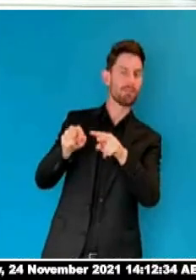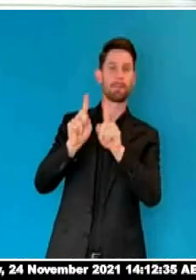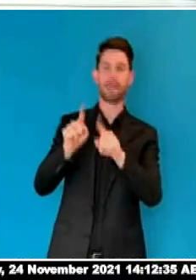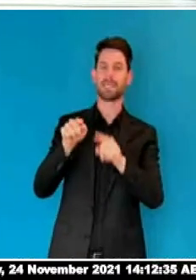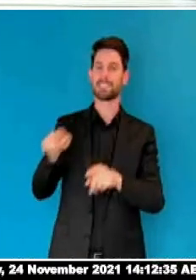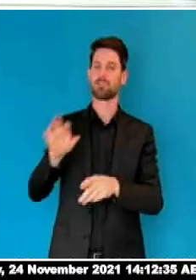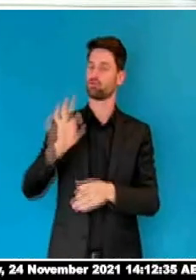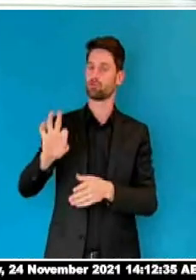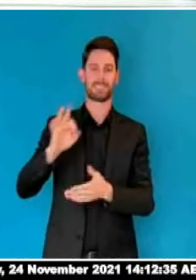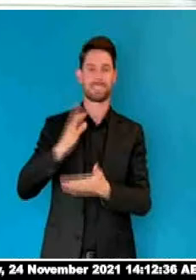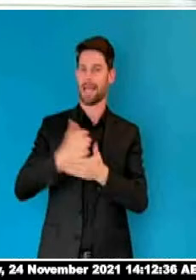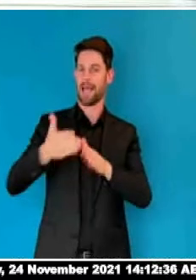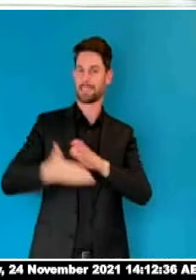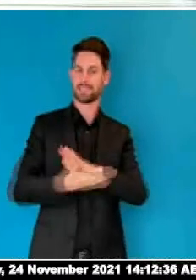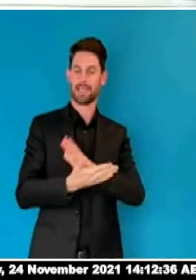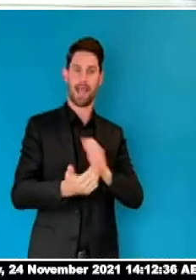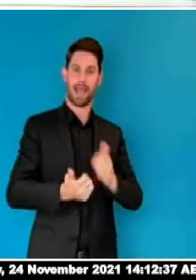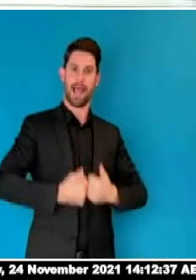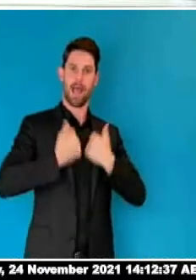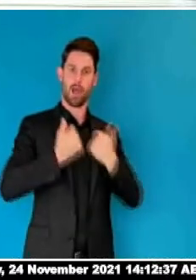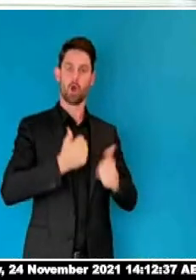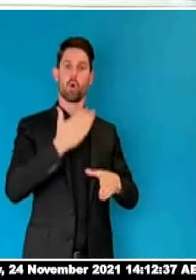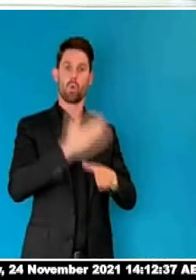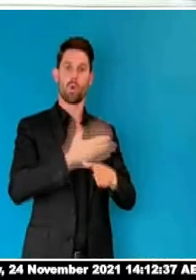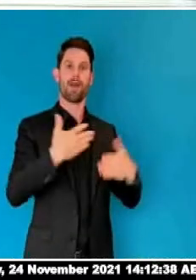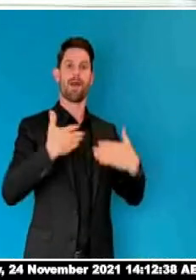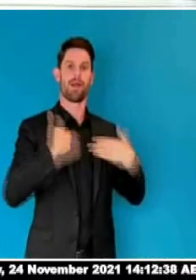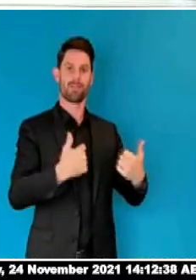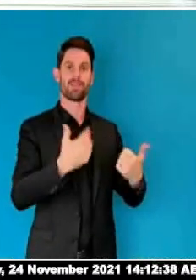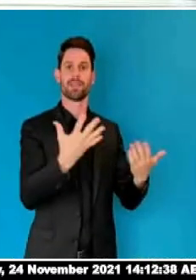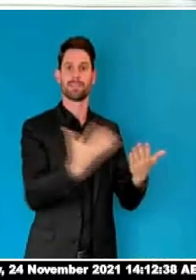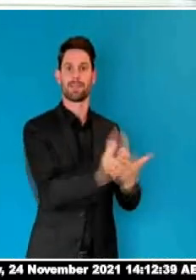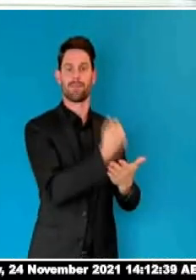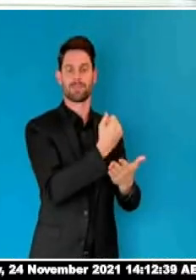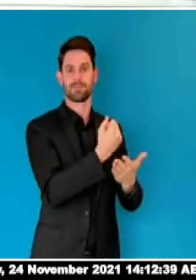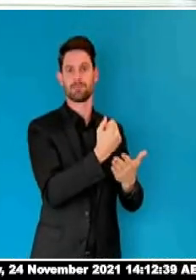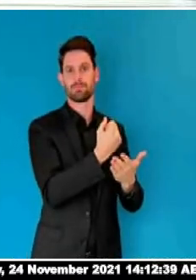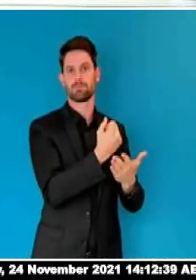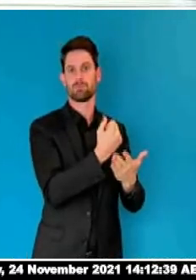within, in our view, the work health and safety remit. All right.